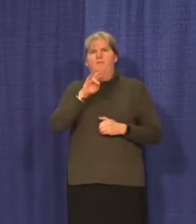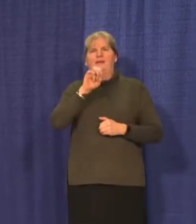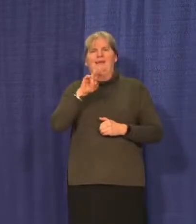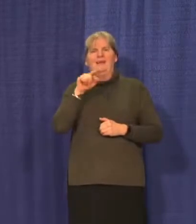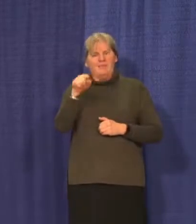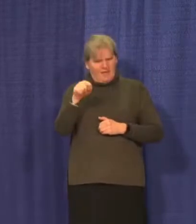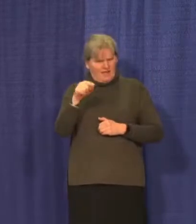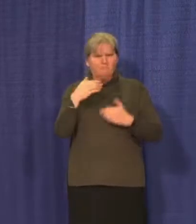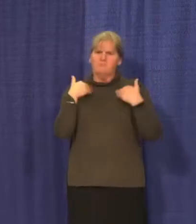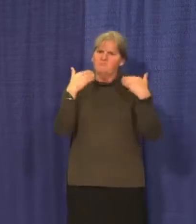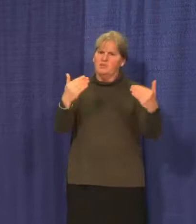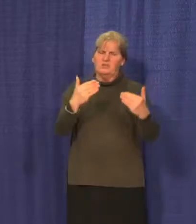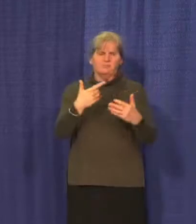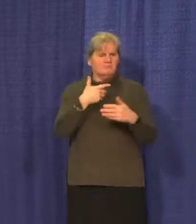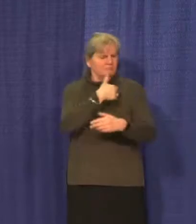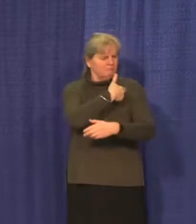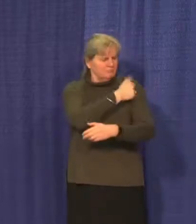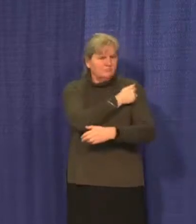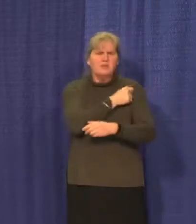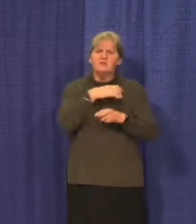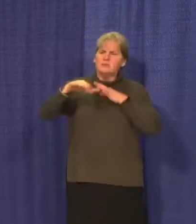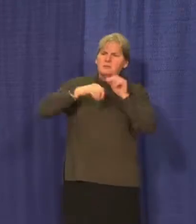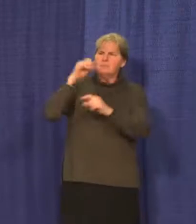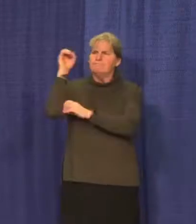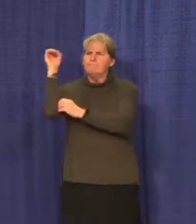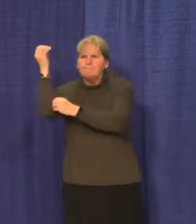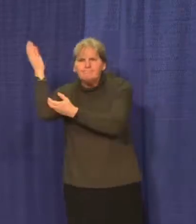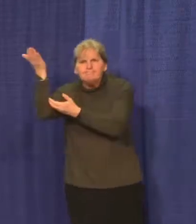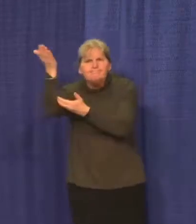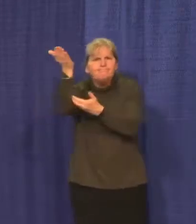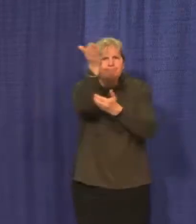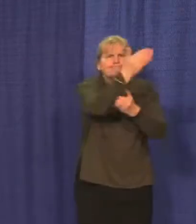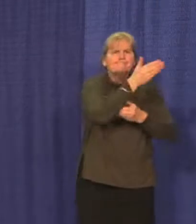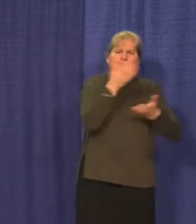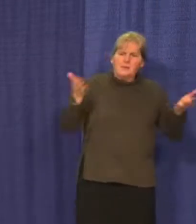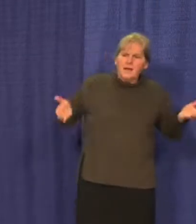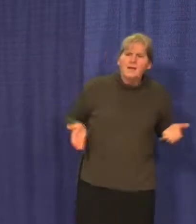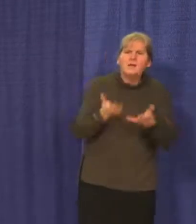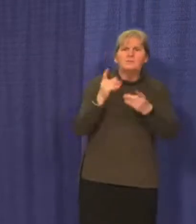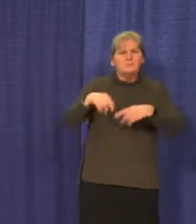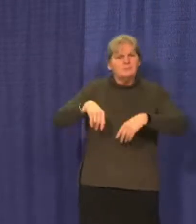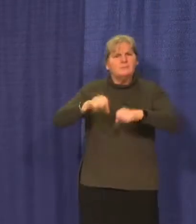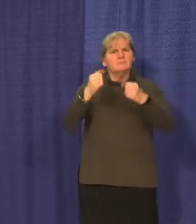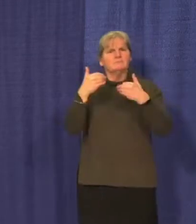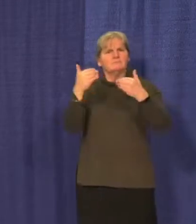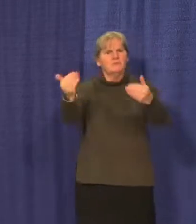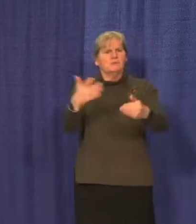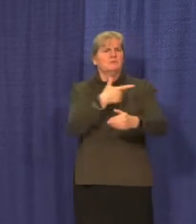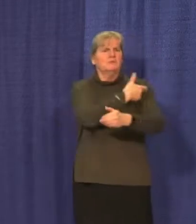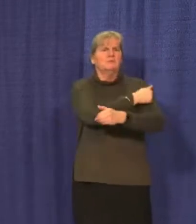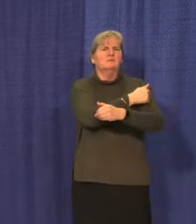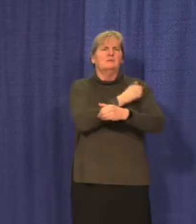immunized and speaking out about the importance of doing so. This kind of leadership is really important right now, and